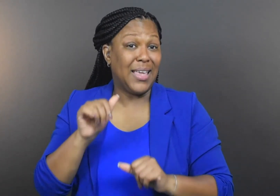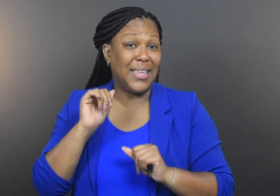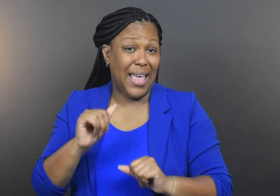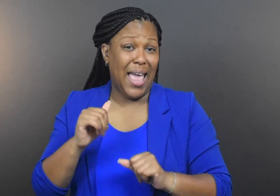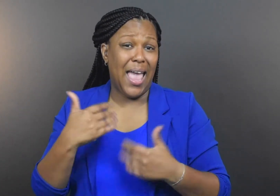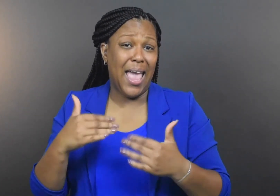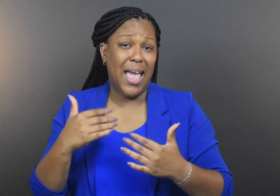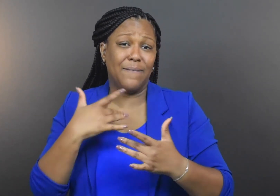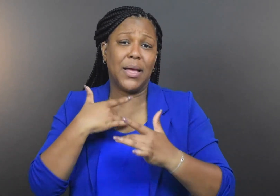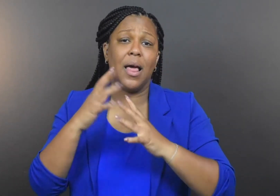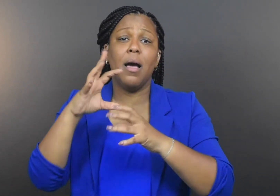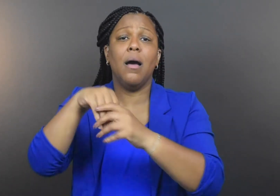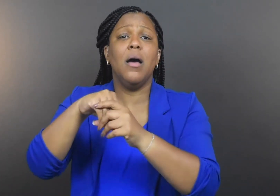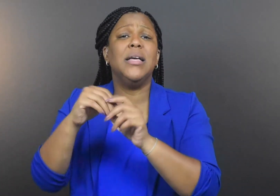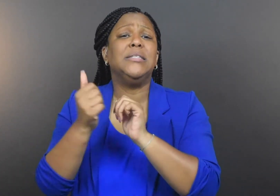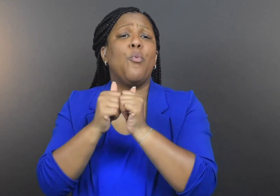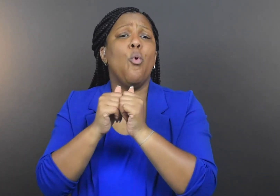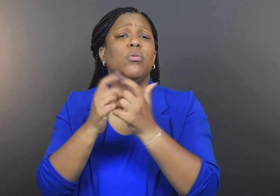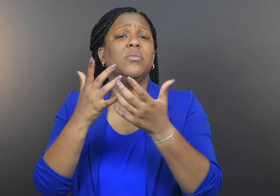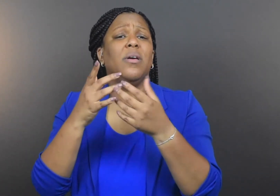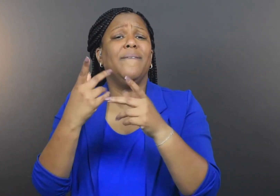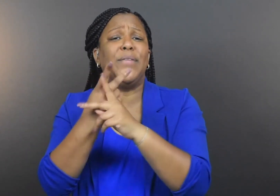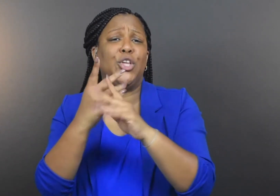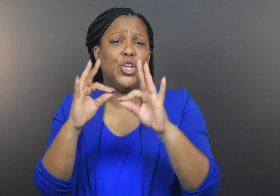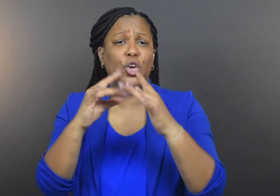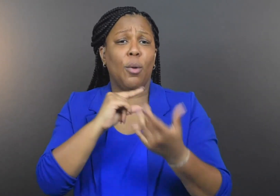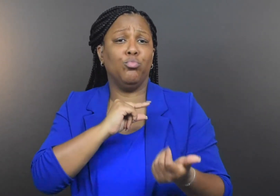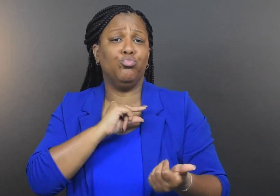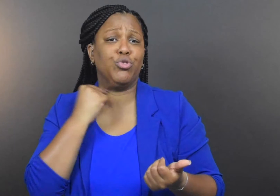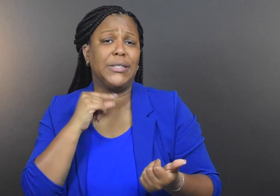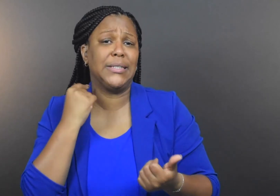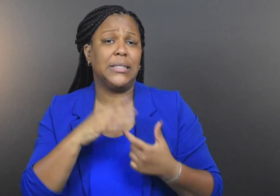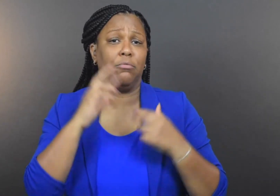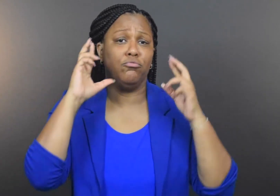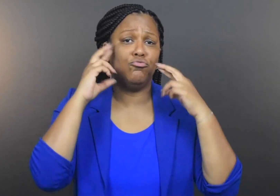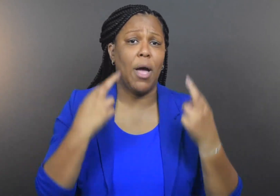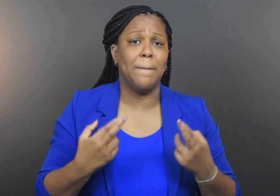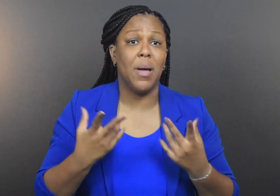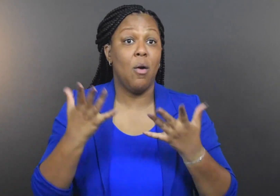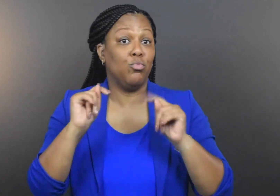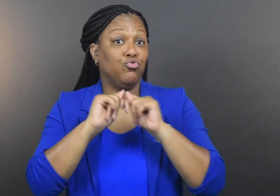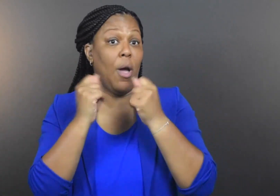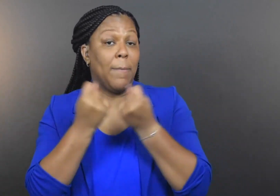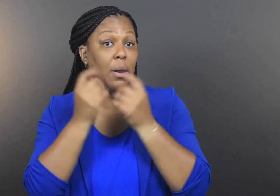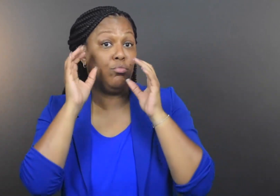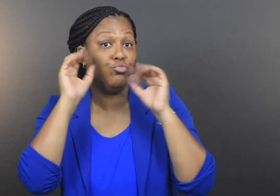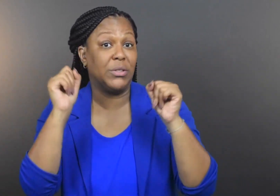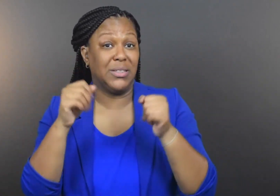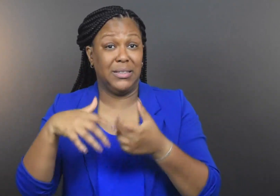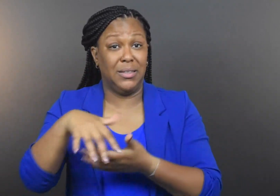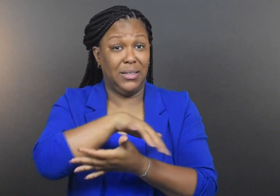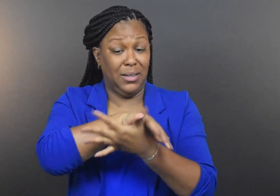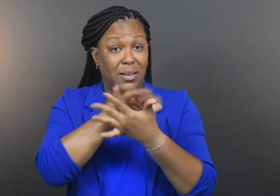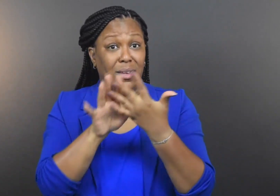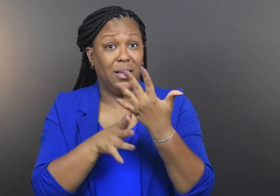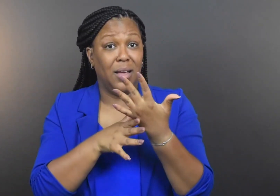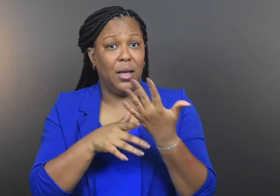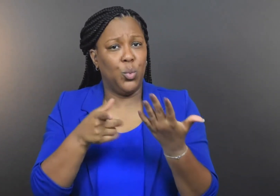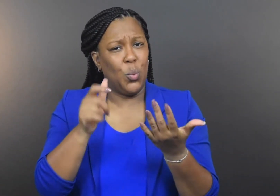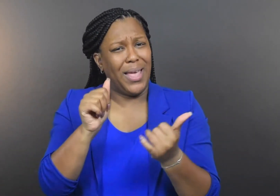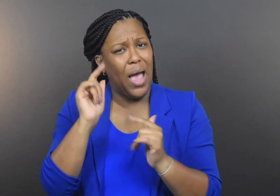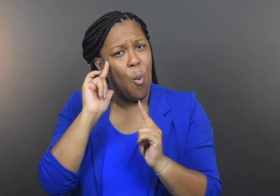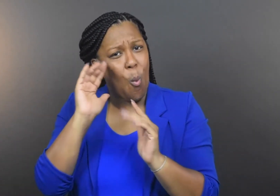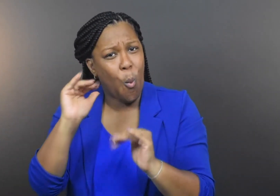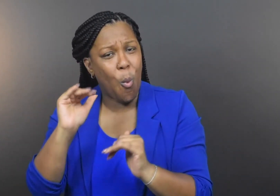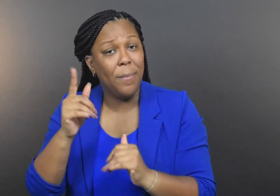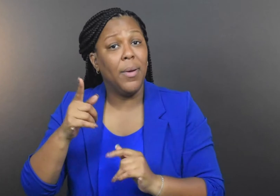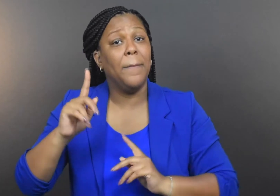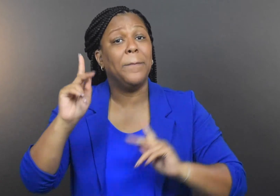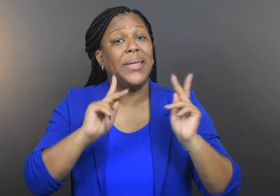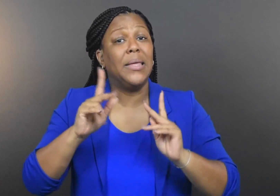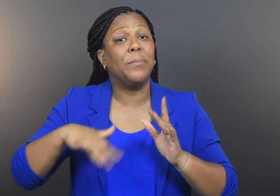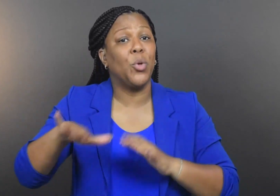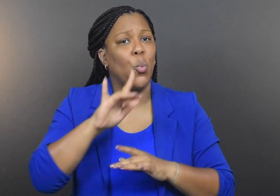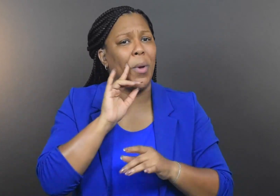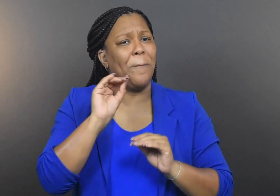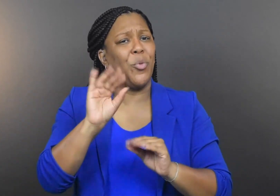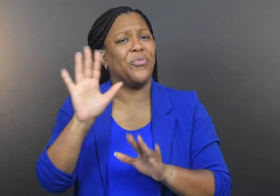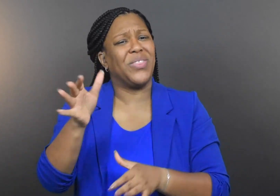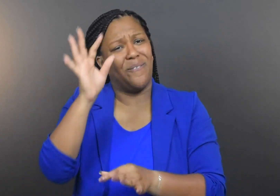a priest, a rabbi, or a tribal president. You hope people will put their faith in the right place,”